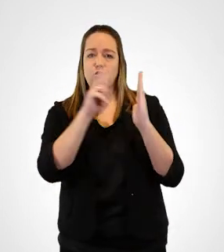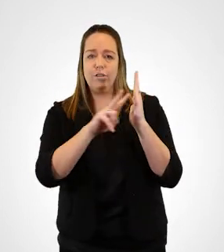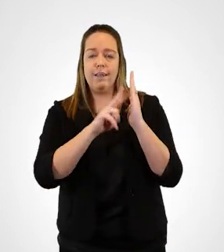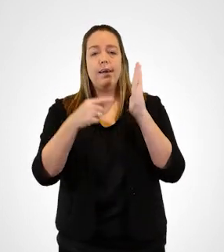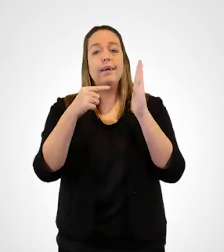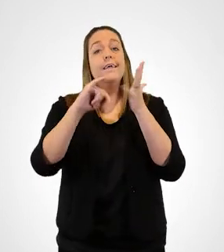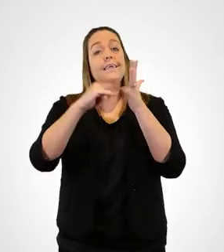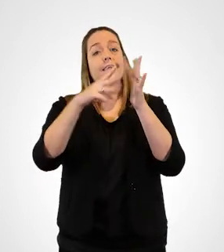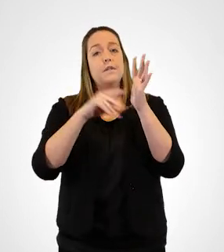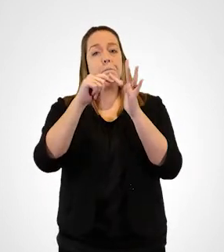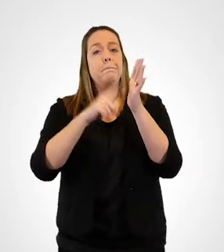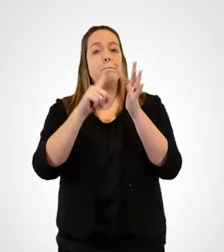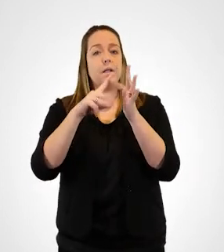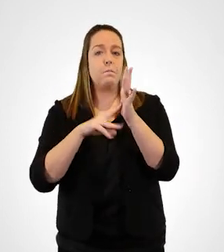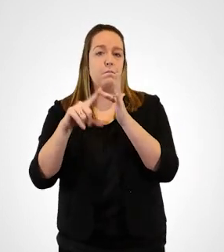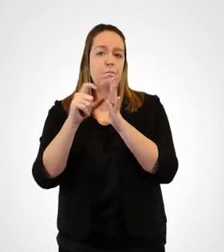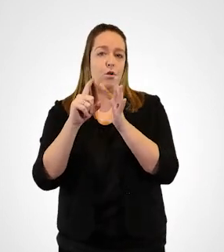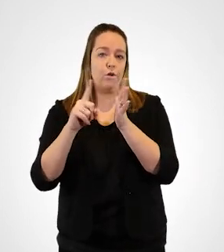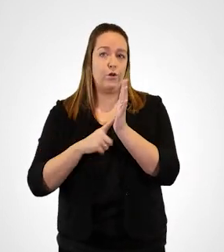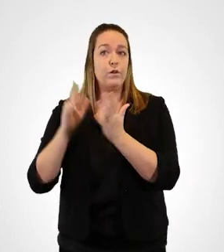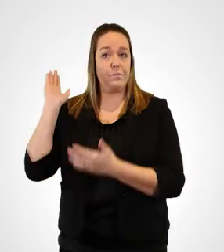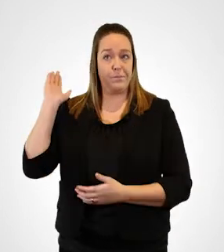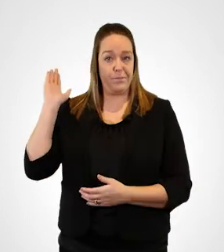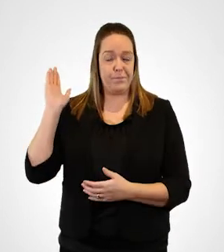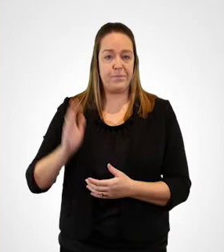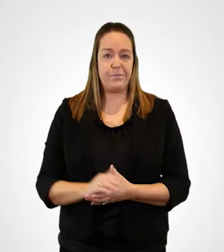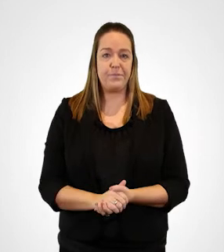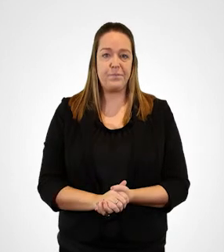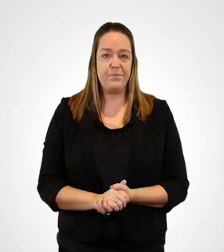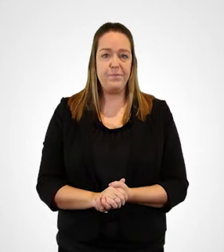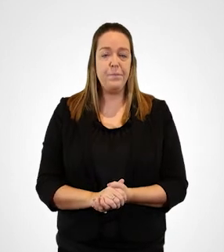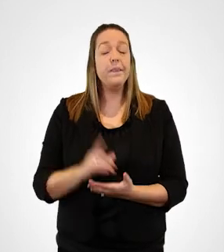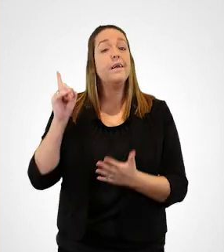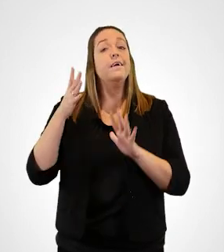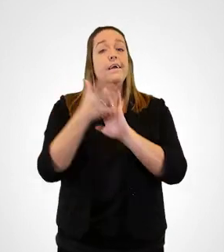the simple model, and just to remind you, in essence what that says